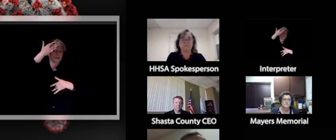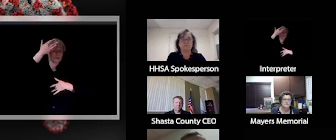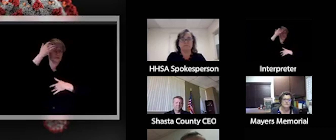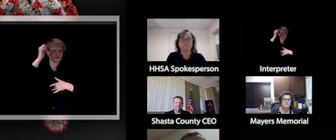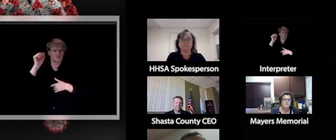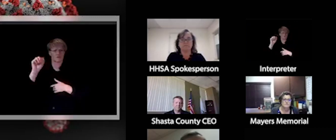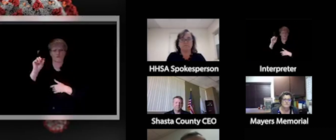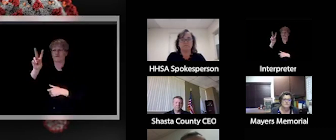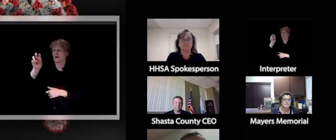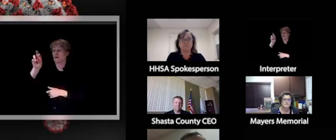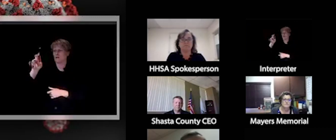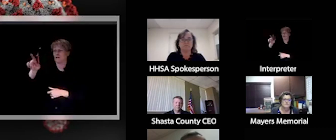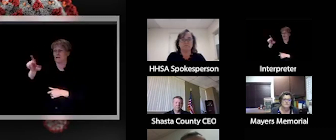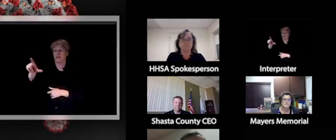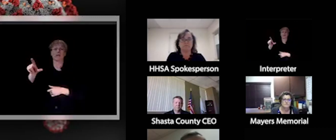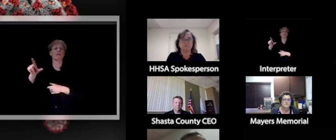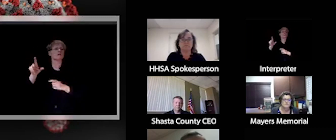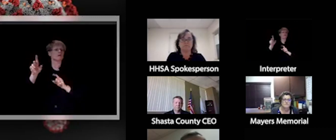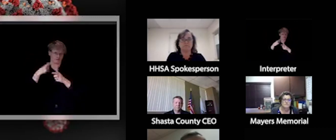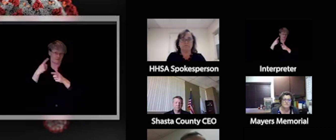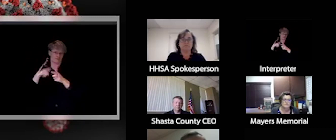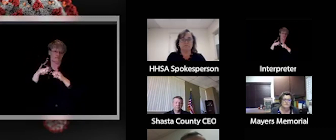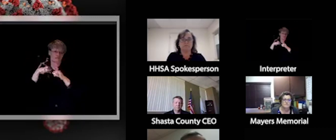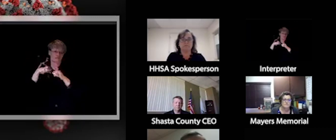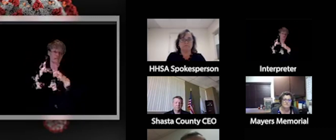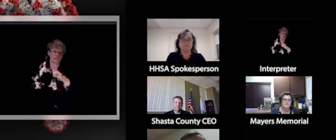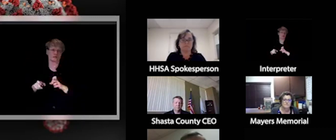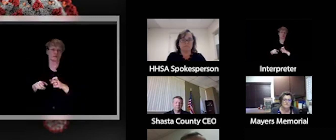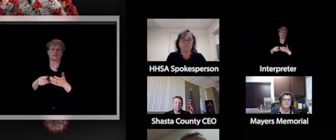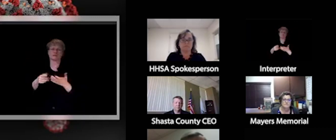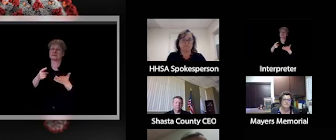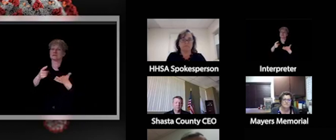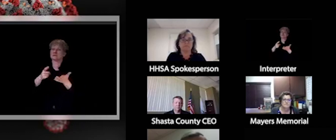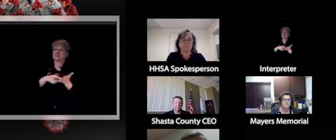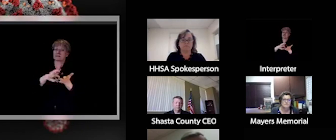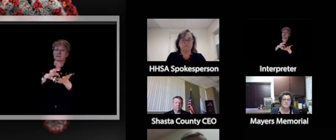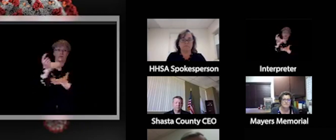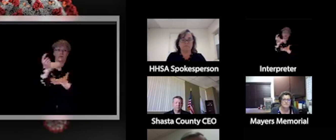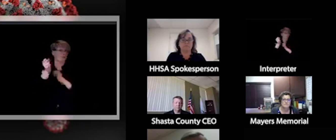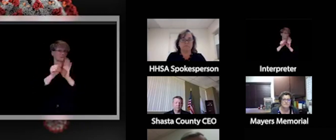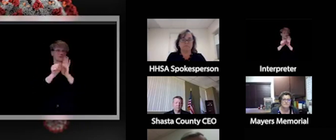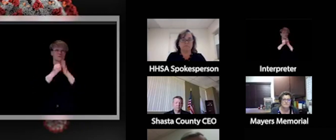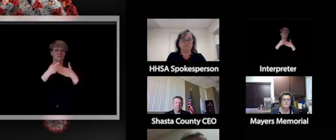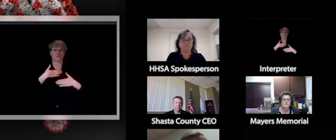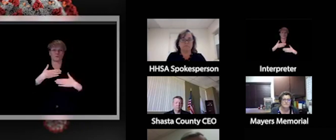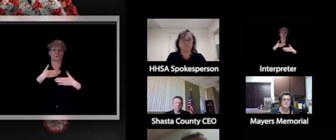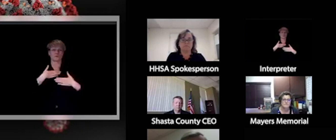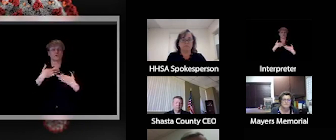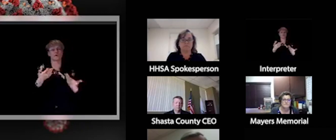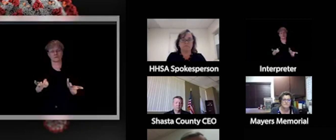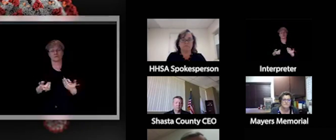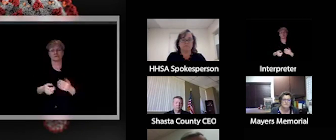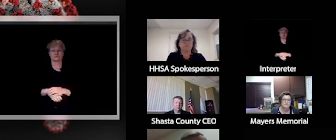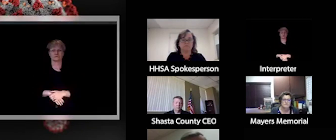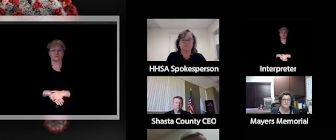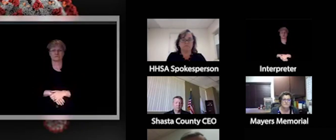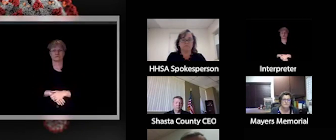symptoms can be not just respiratory. While not one hundred percent of the patients get